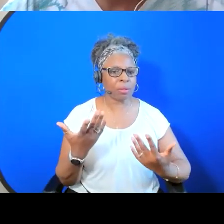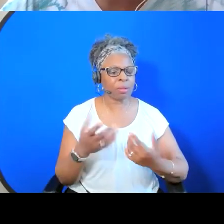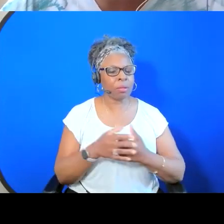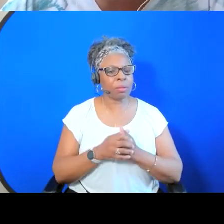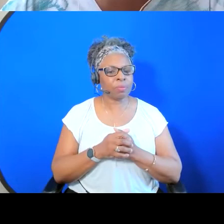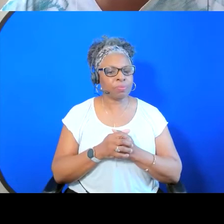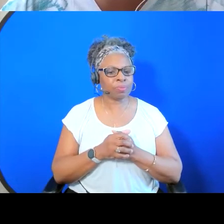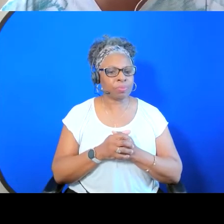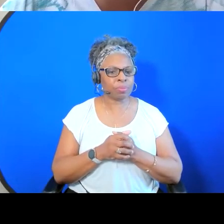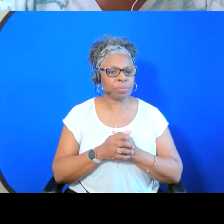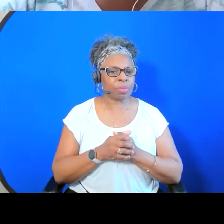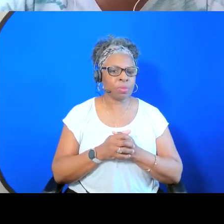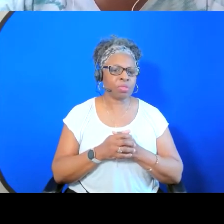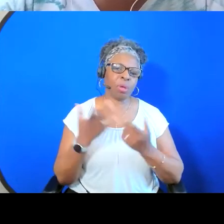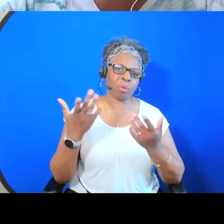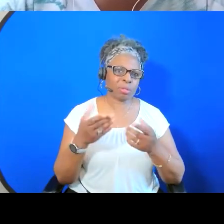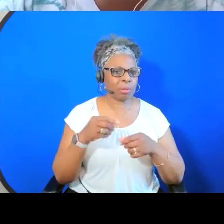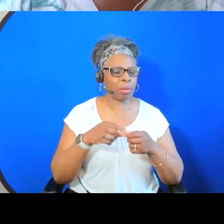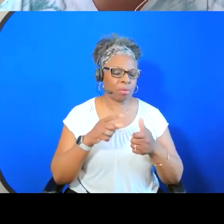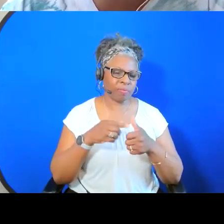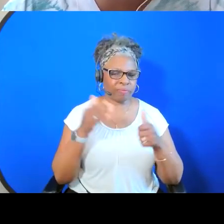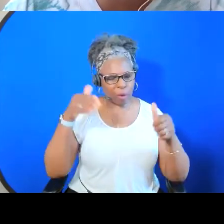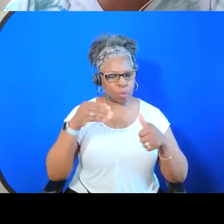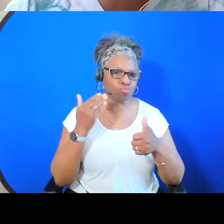there was racism here, there is there is there is an issue with